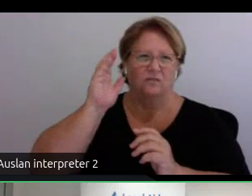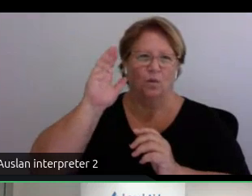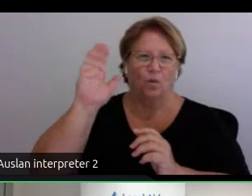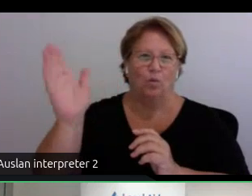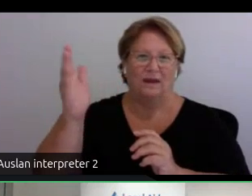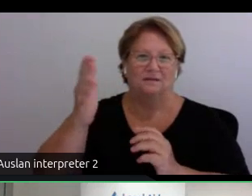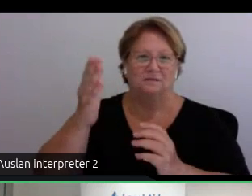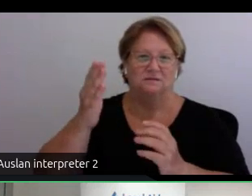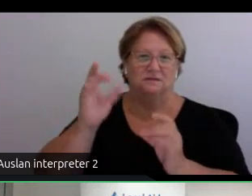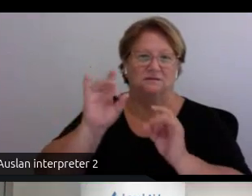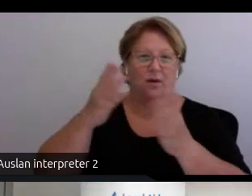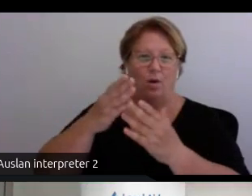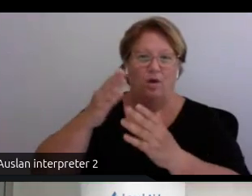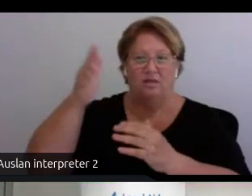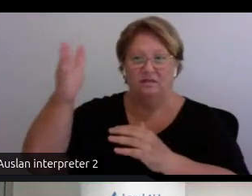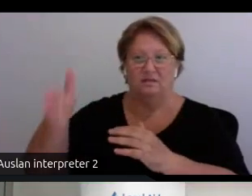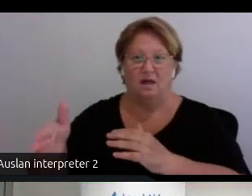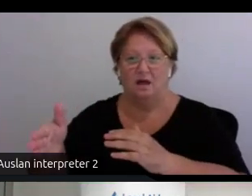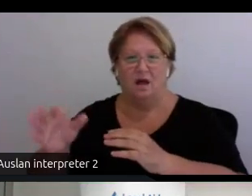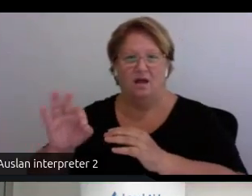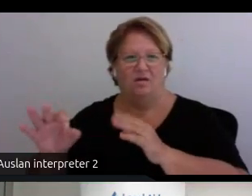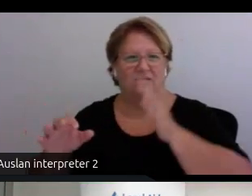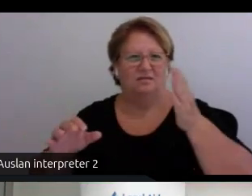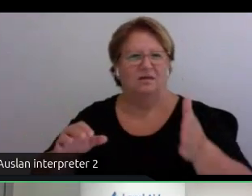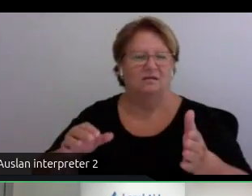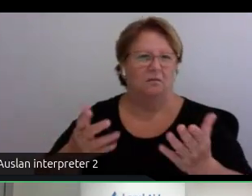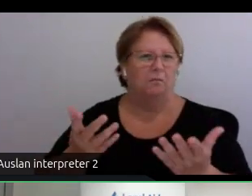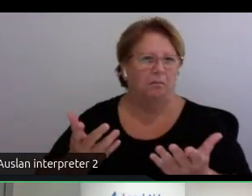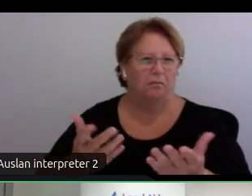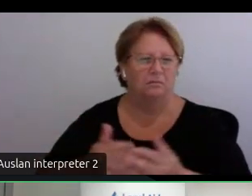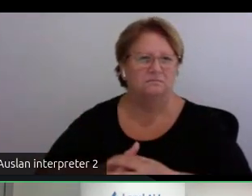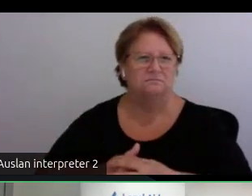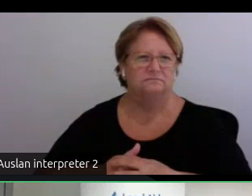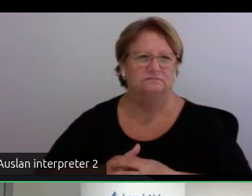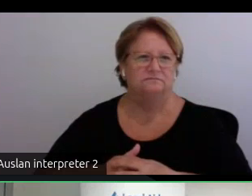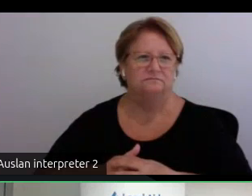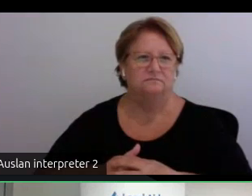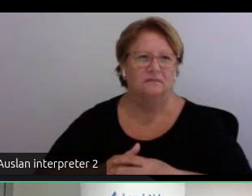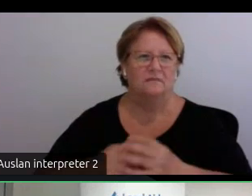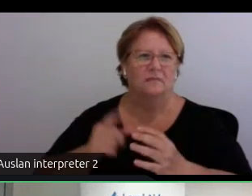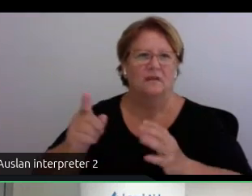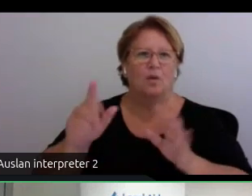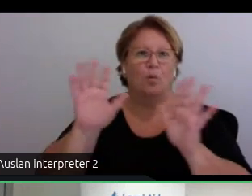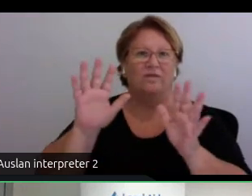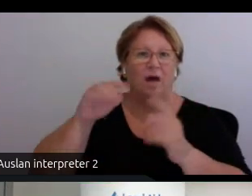wind damaging homes on this side but not damaging homes on that side. And a weather station 4km away